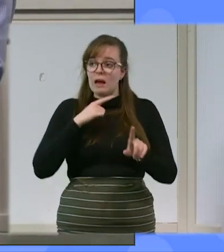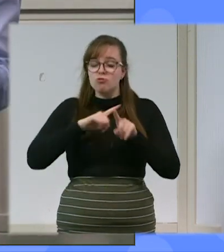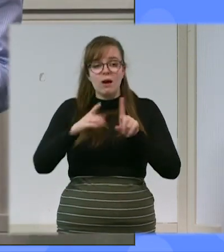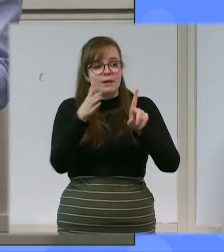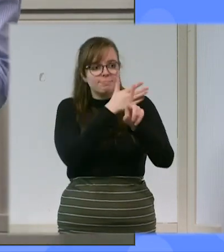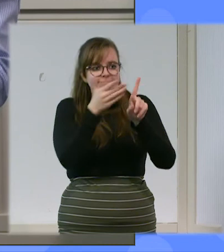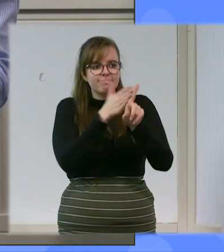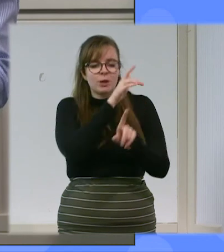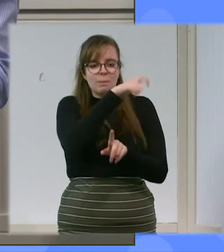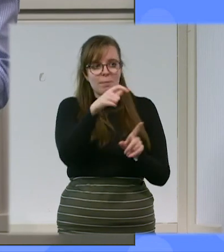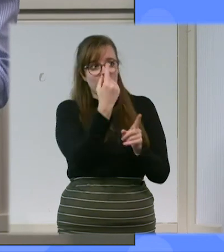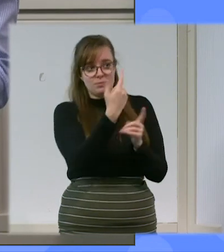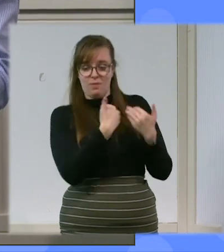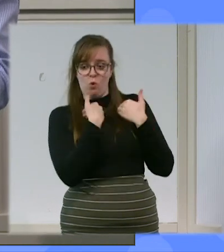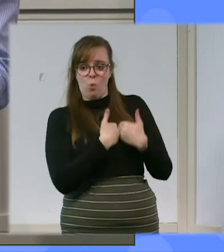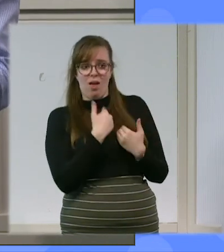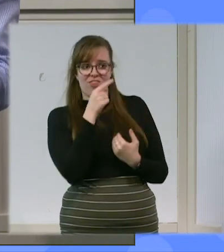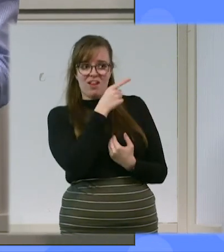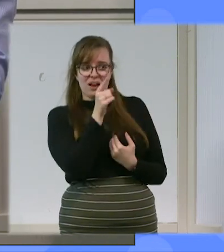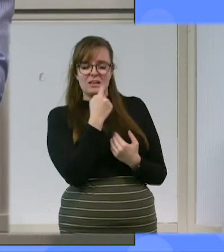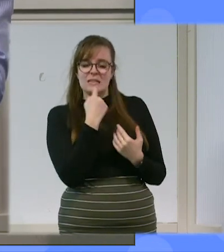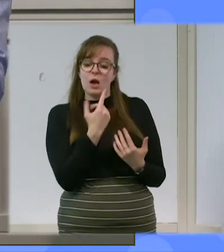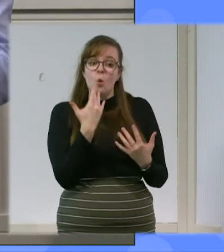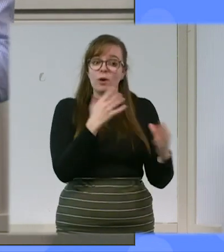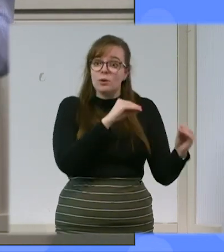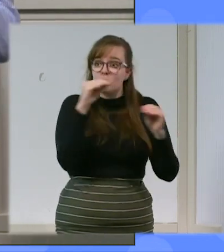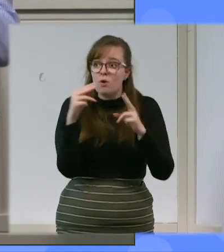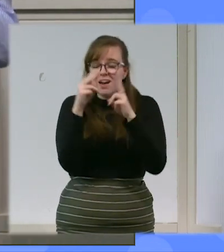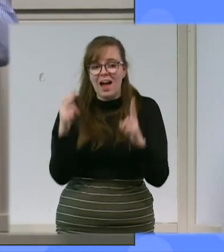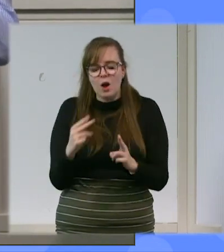who are quite wealthy say where they move house to get forced to upgrade the